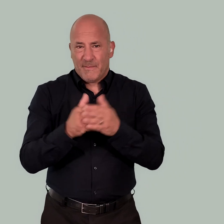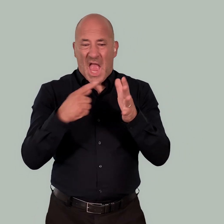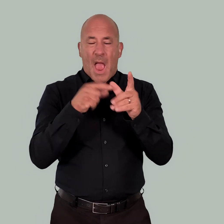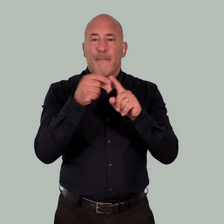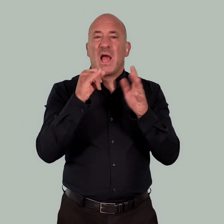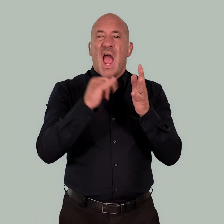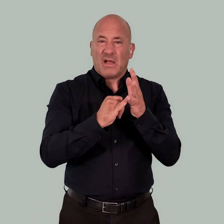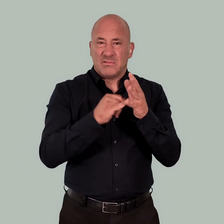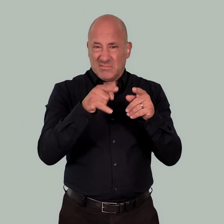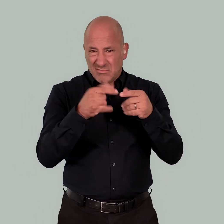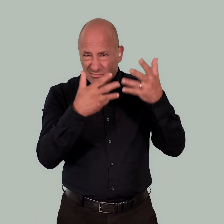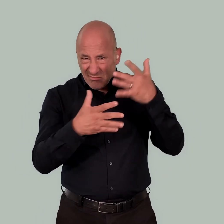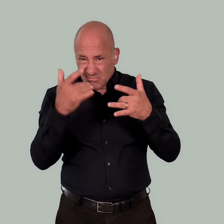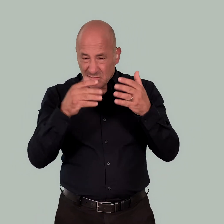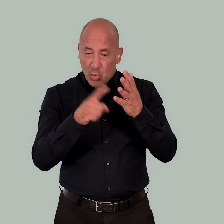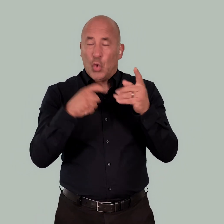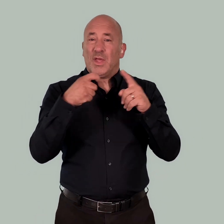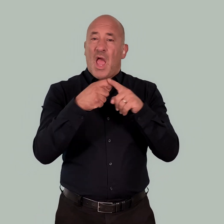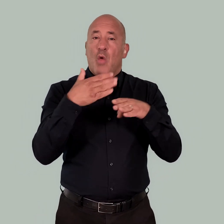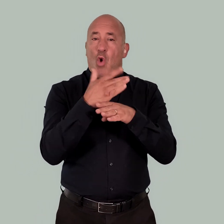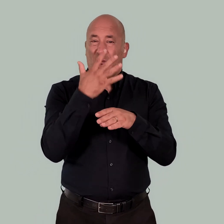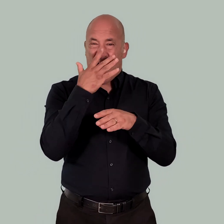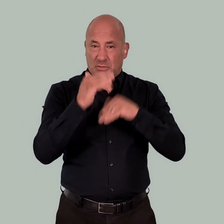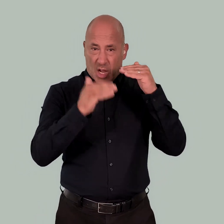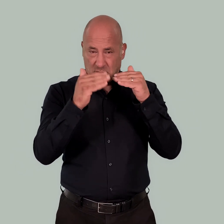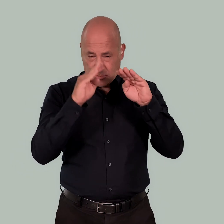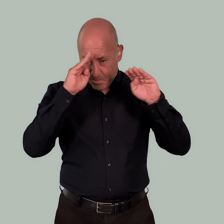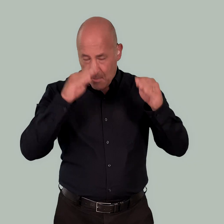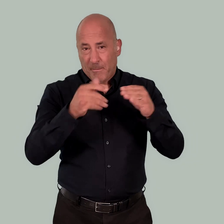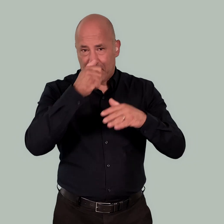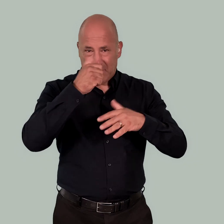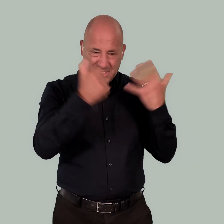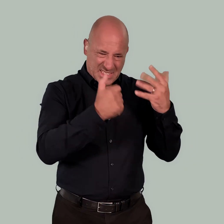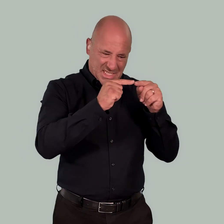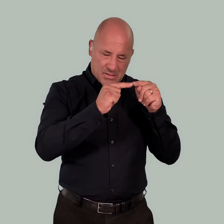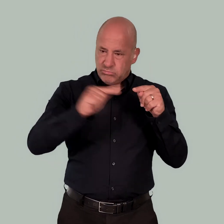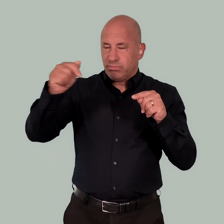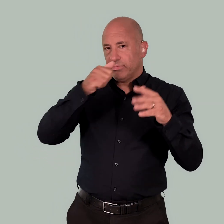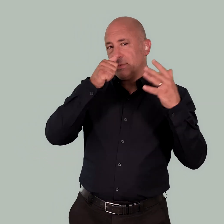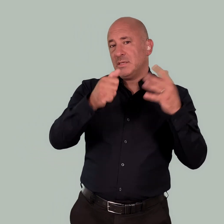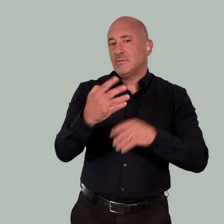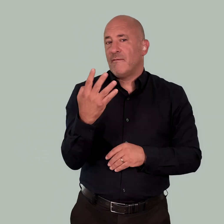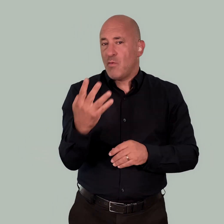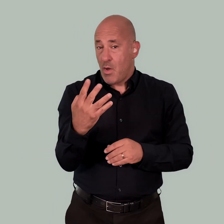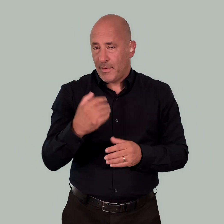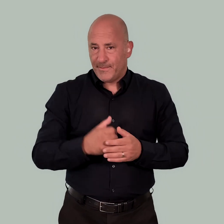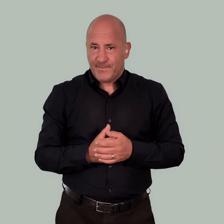The APS figures cover UK working age adults aged 16 to 64.